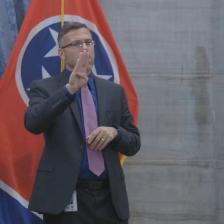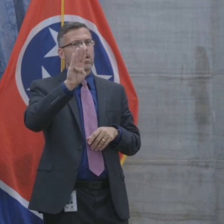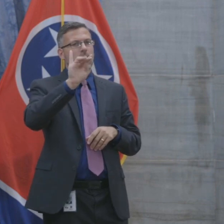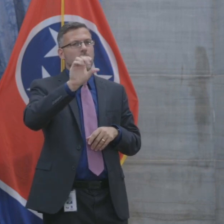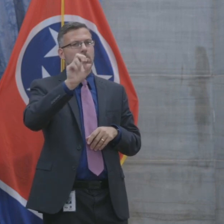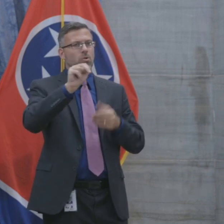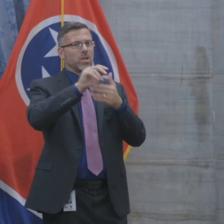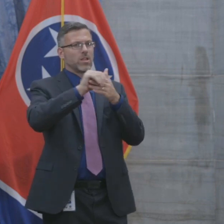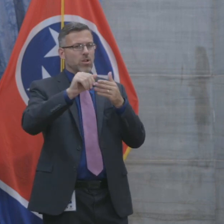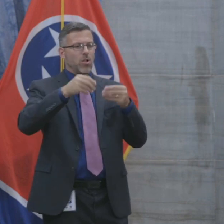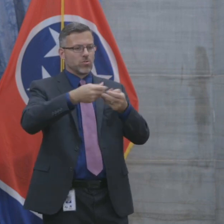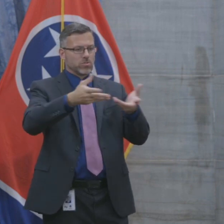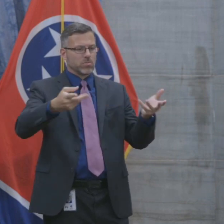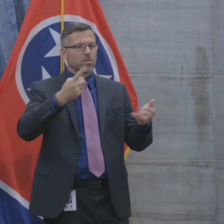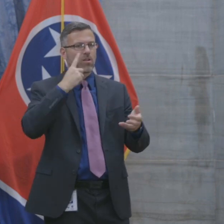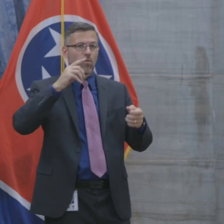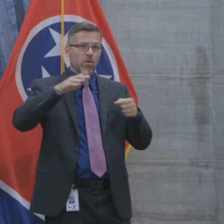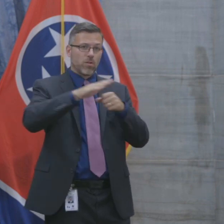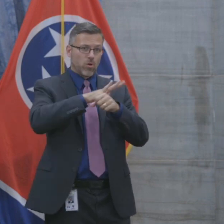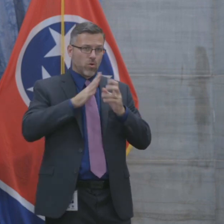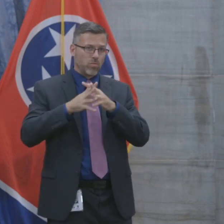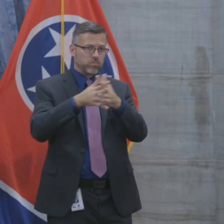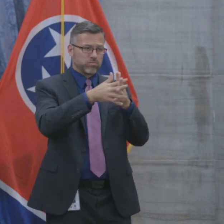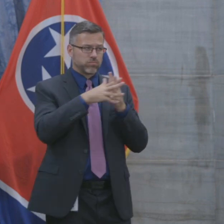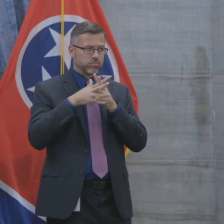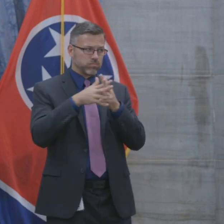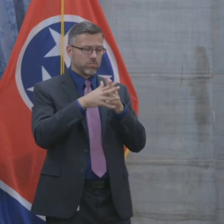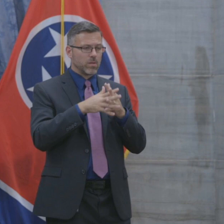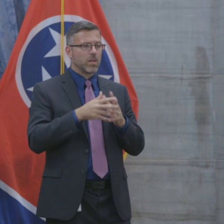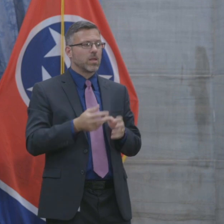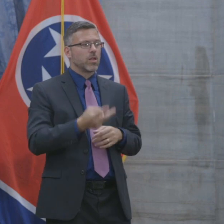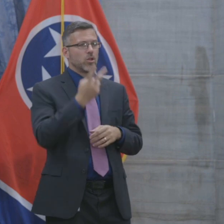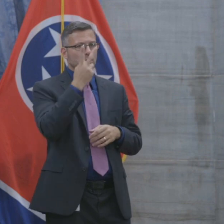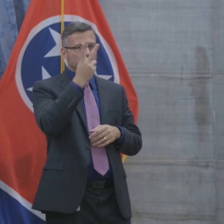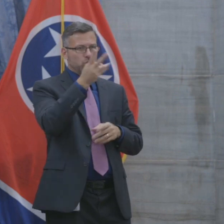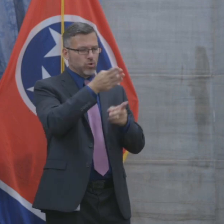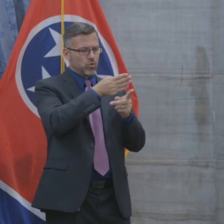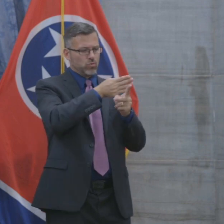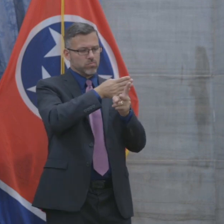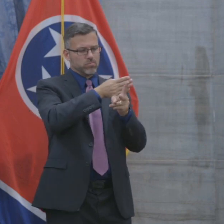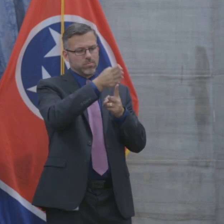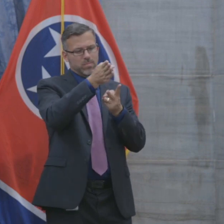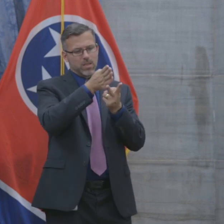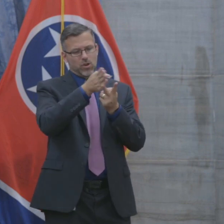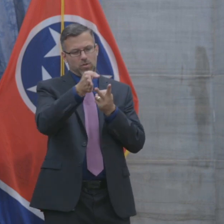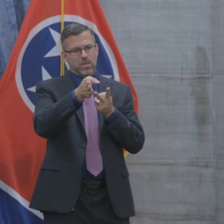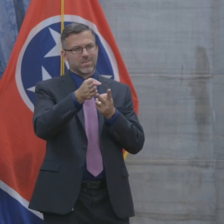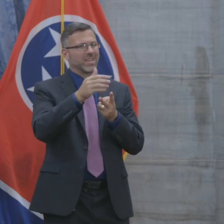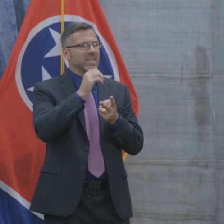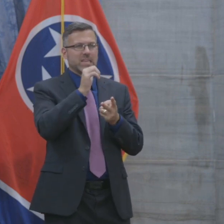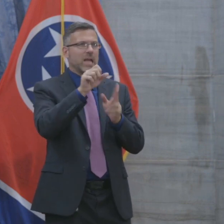into next week is when they -- when they'll begin to see those $300 payments. Those won't be $300 payments though. They'll